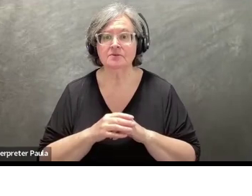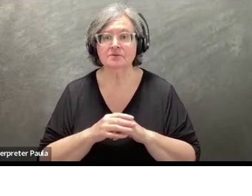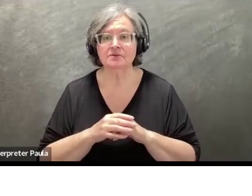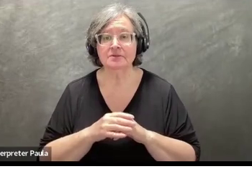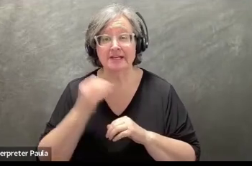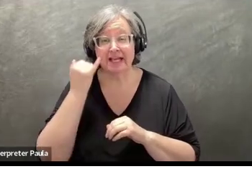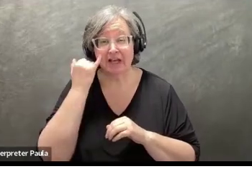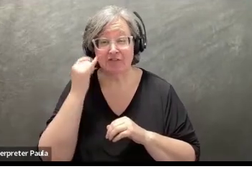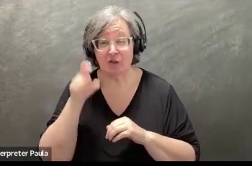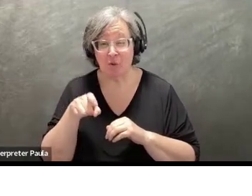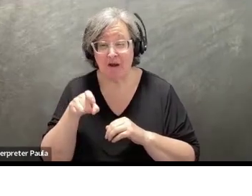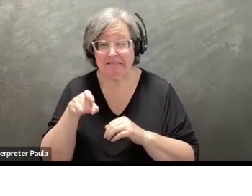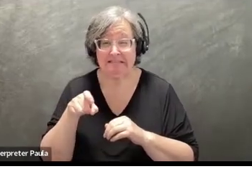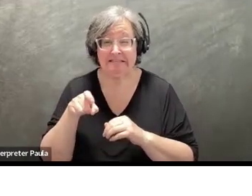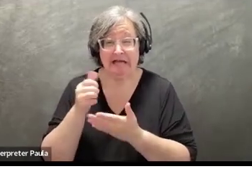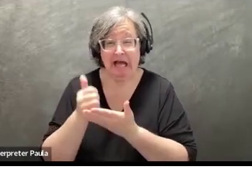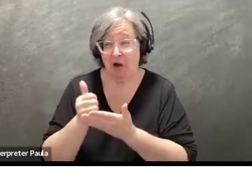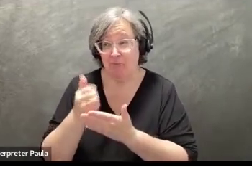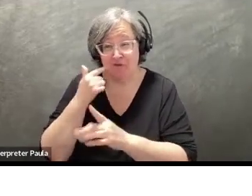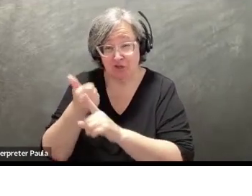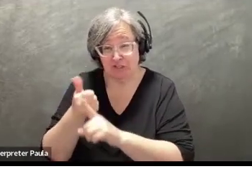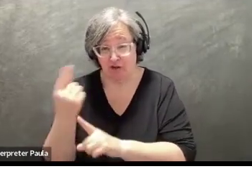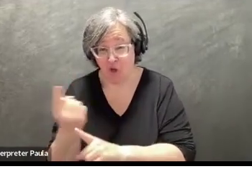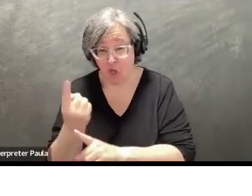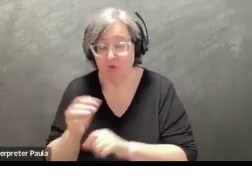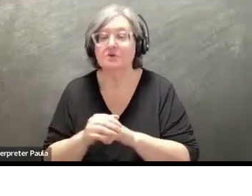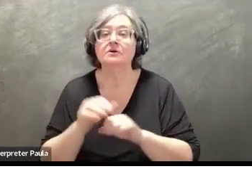individual concerns. You can direct those to